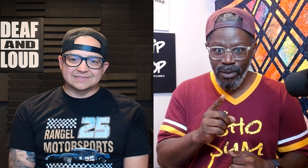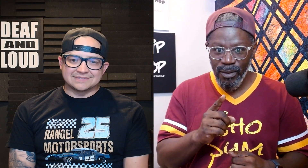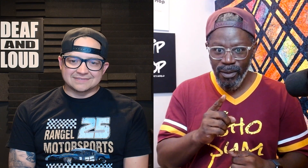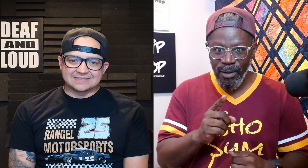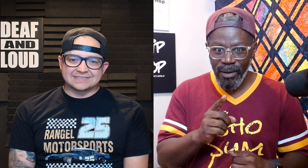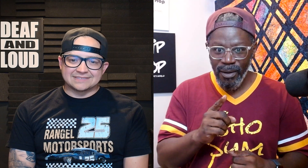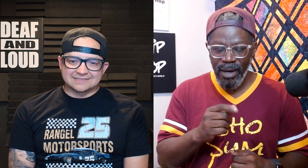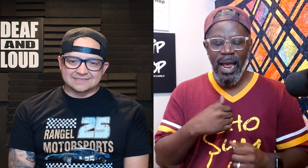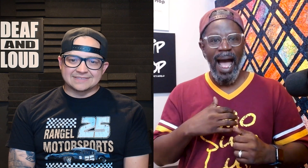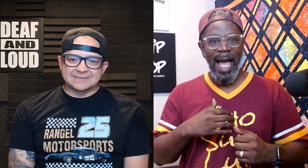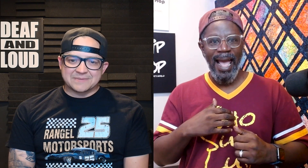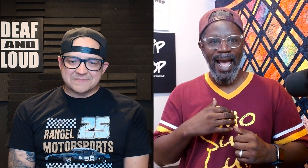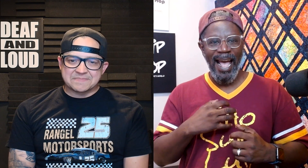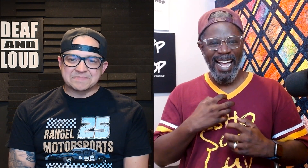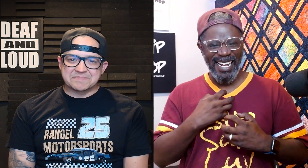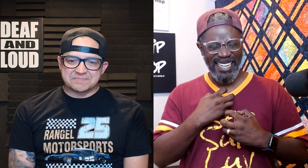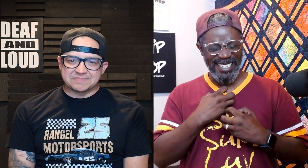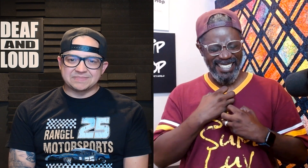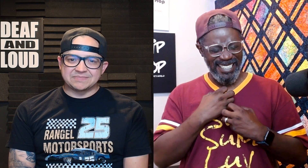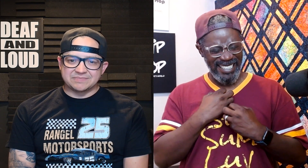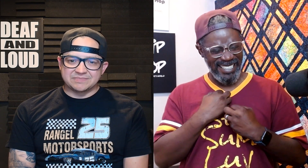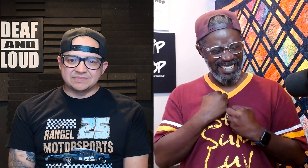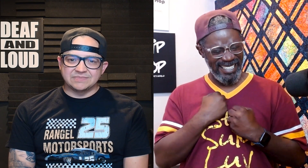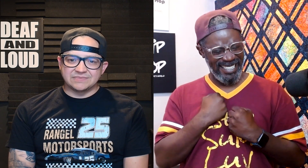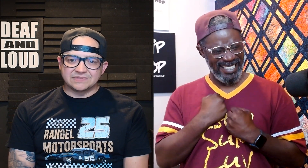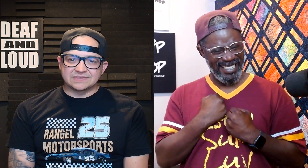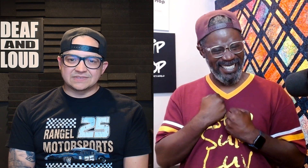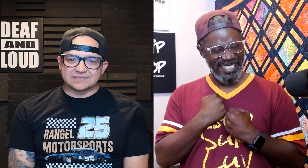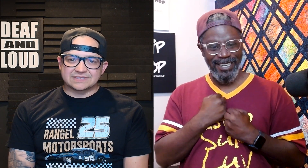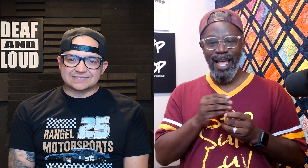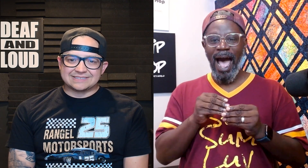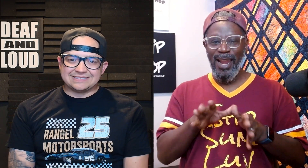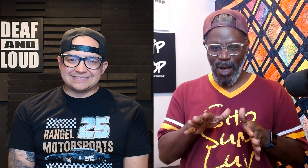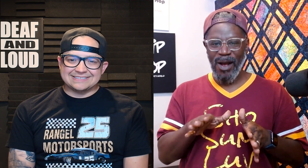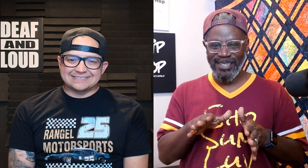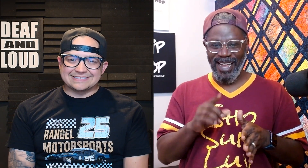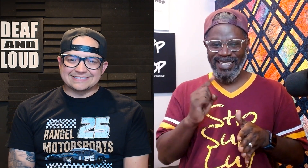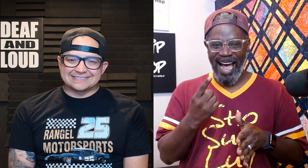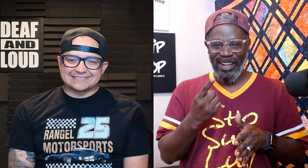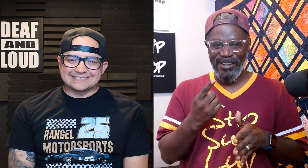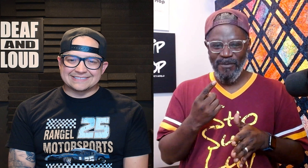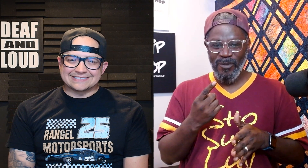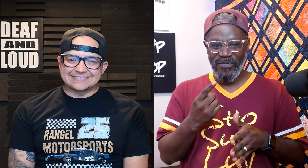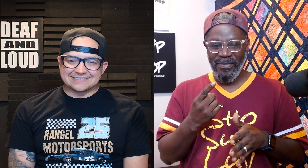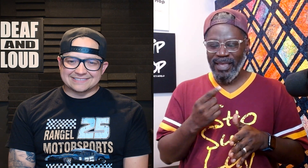I had to give it up to him, I lost the dollar.